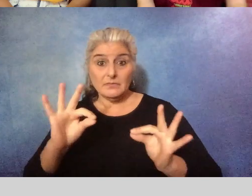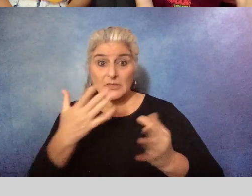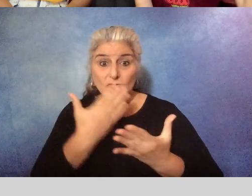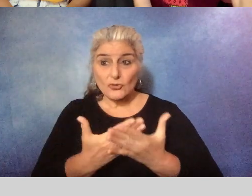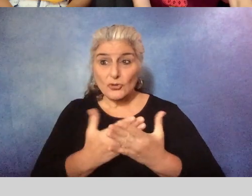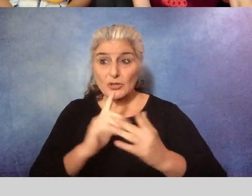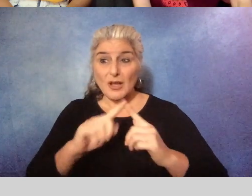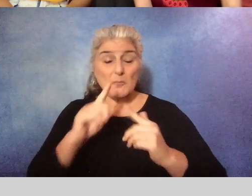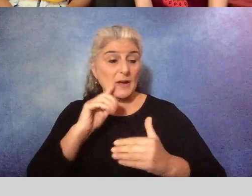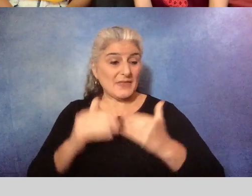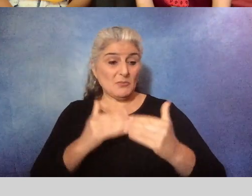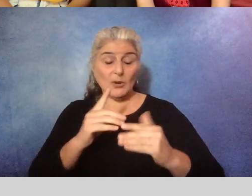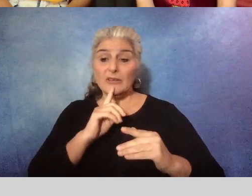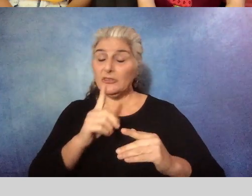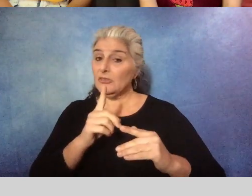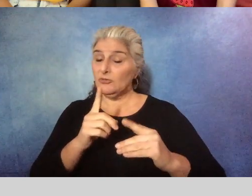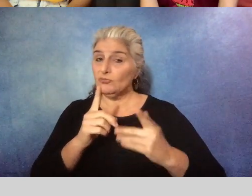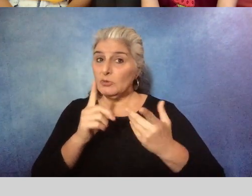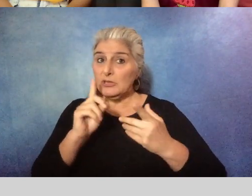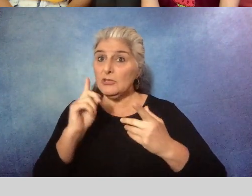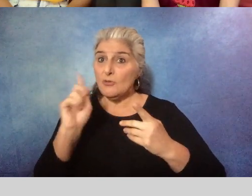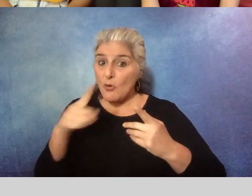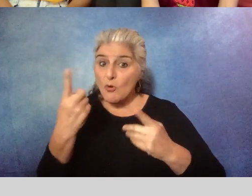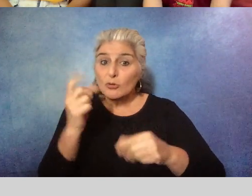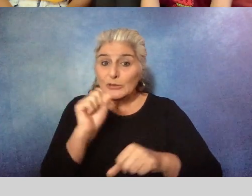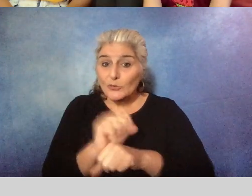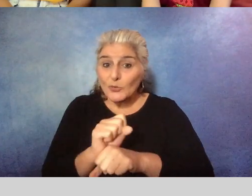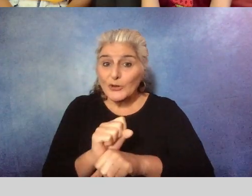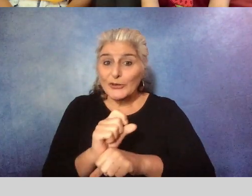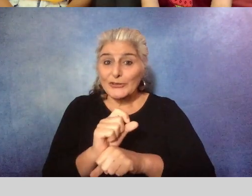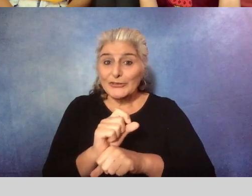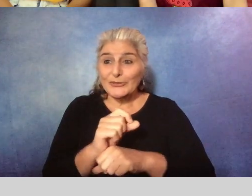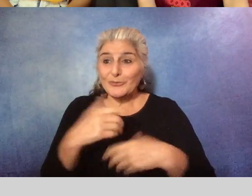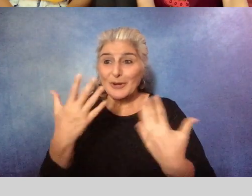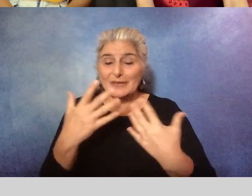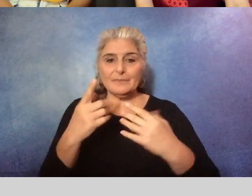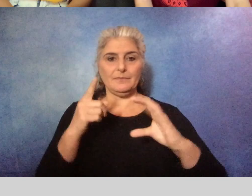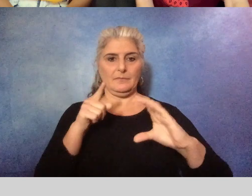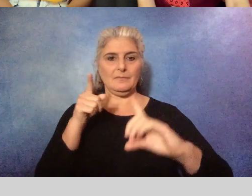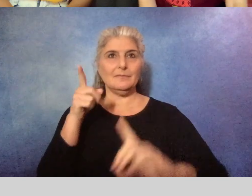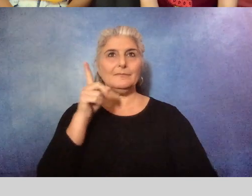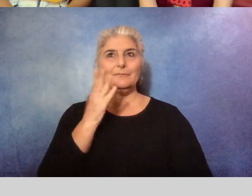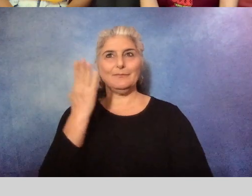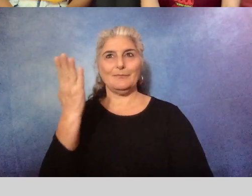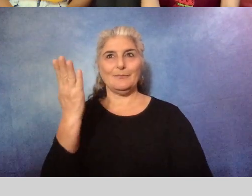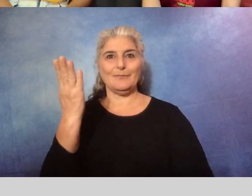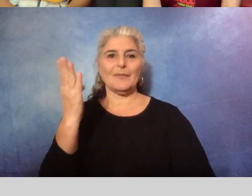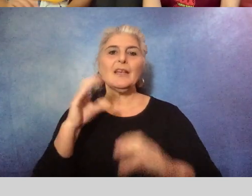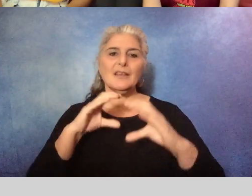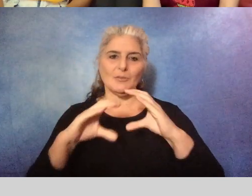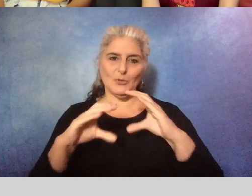but the process that really works for everyone, I guess, is communication.